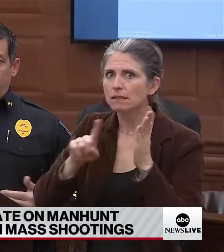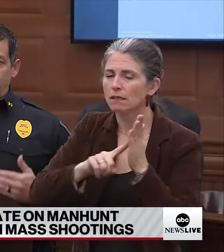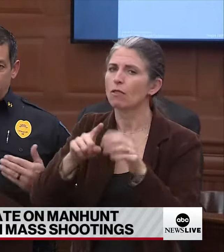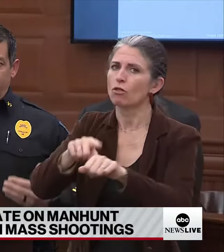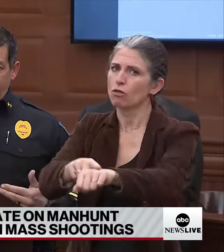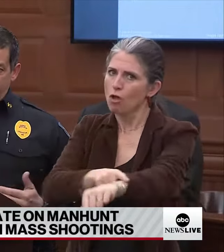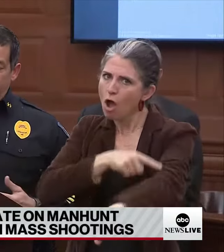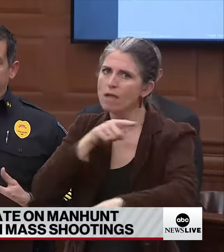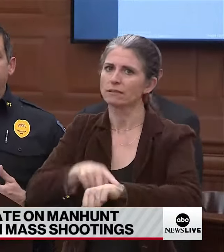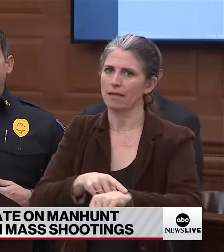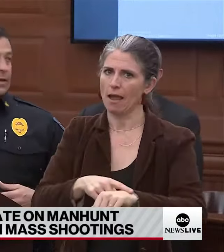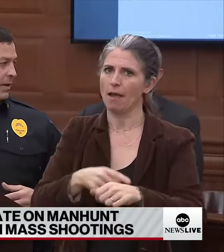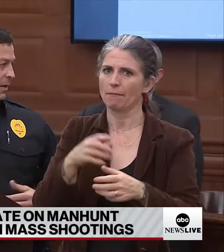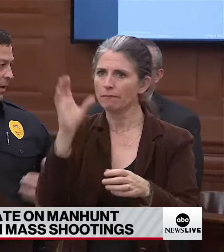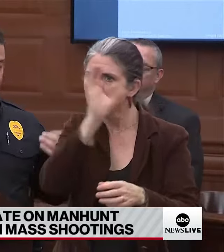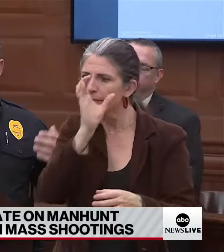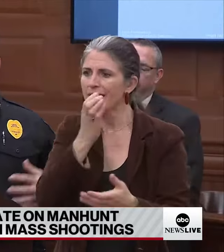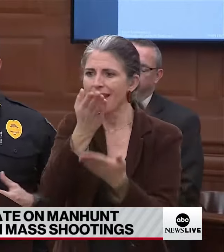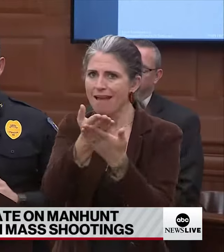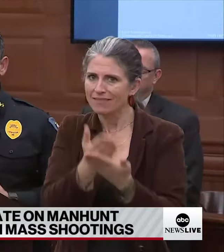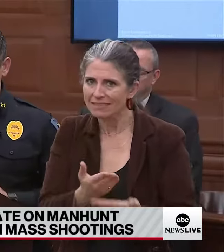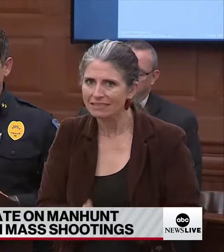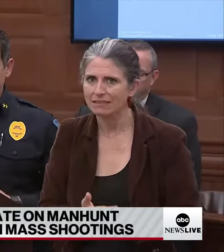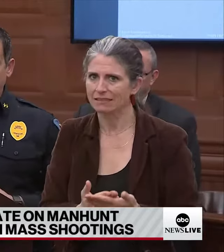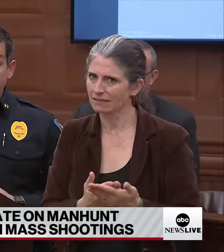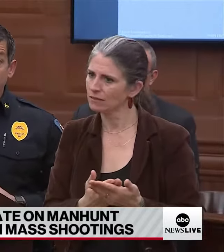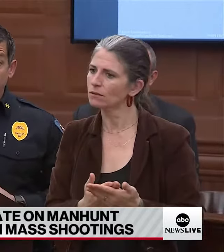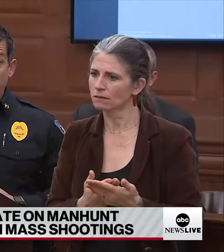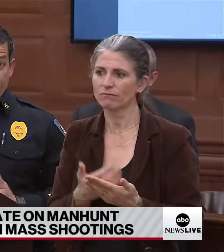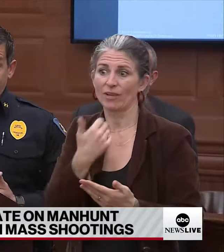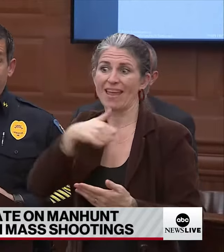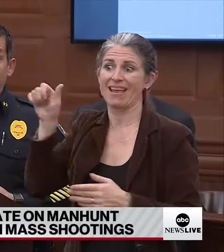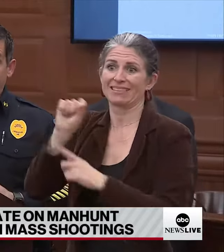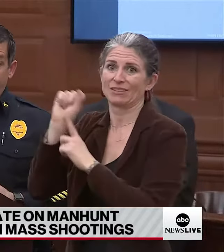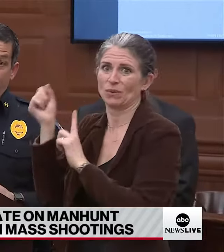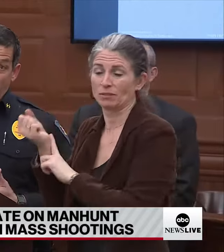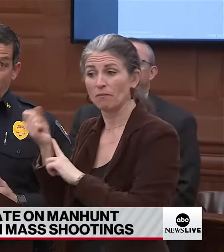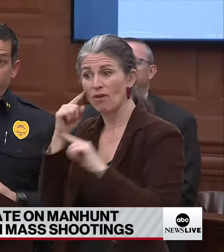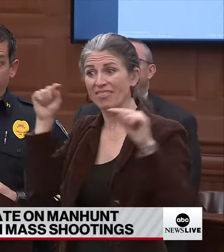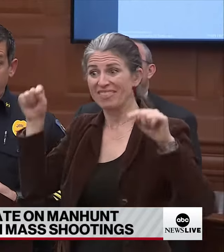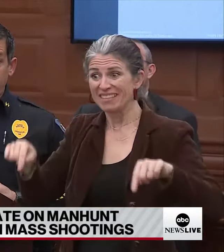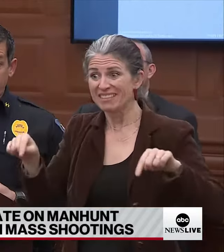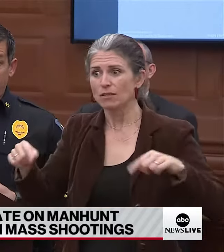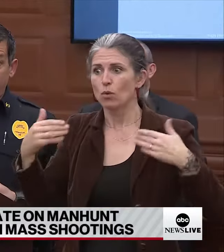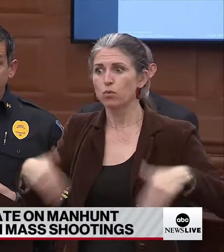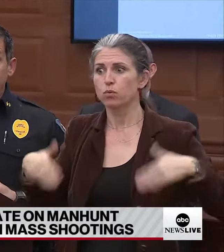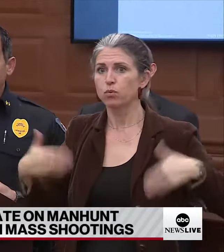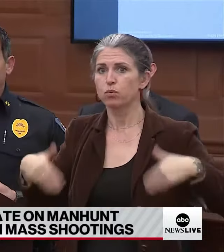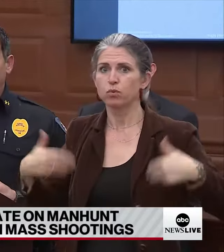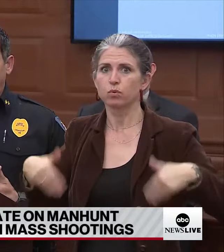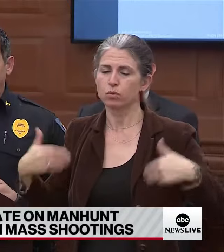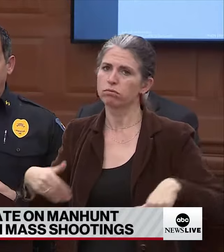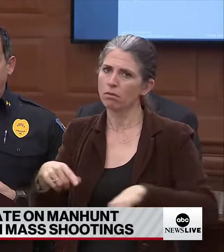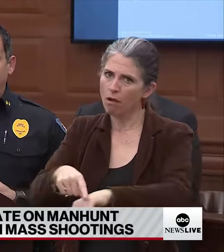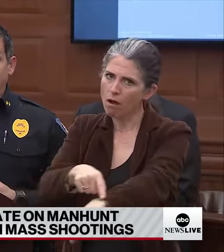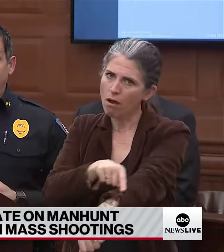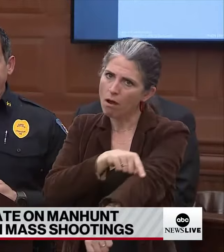TO, IT HAPPENS A LOT. IT TAKES A LONG TIME TO PROCESS THESE THINGS. IT'S NOTHING THAT HAPPENS IN A